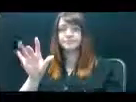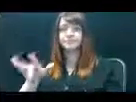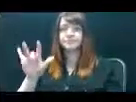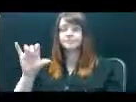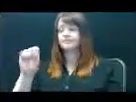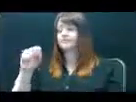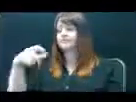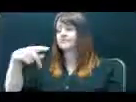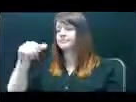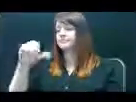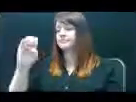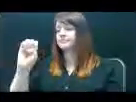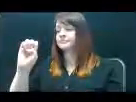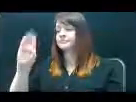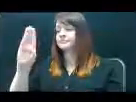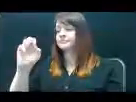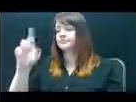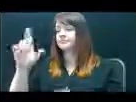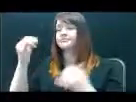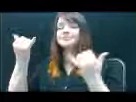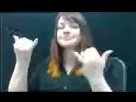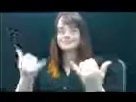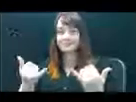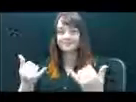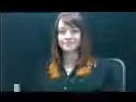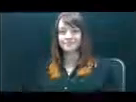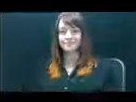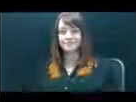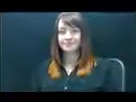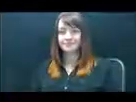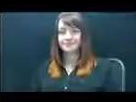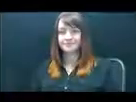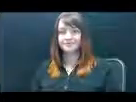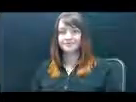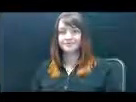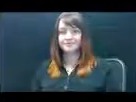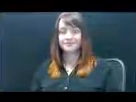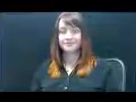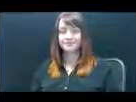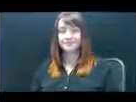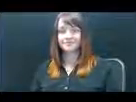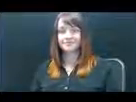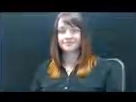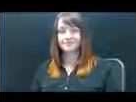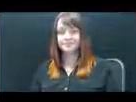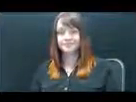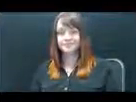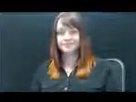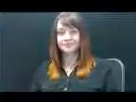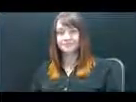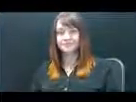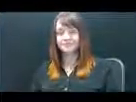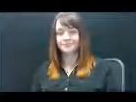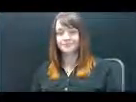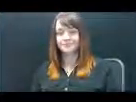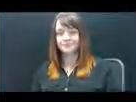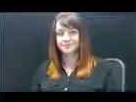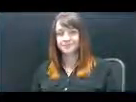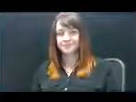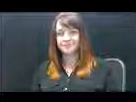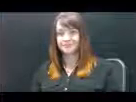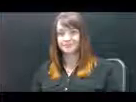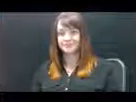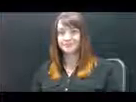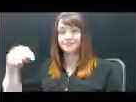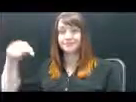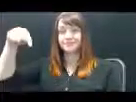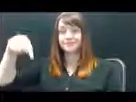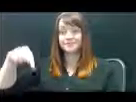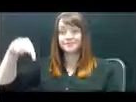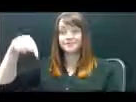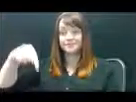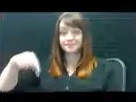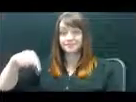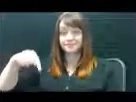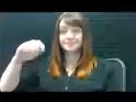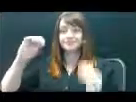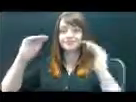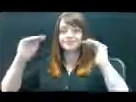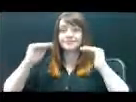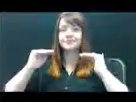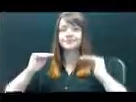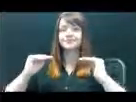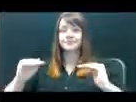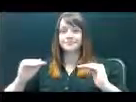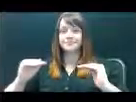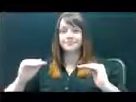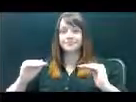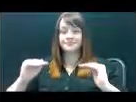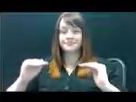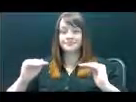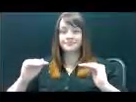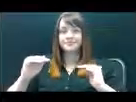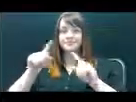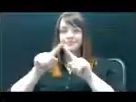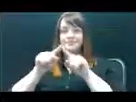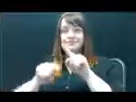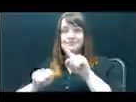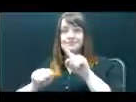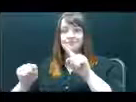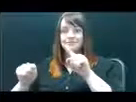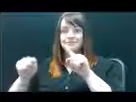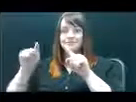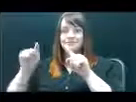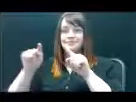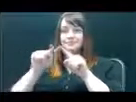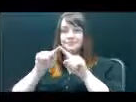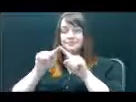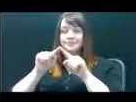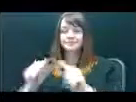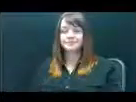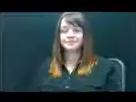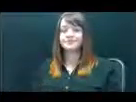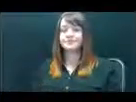Press the down arrow to move to the next possible target track. This is the track for vocational